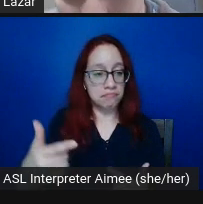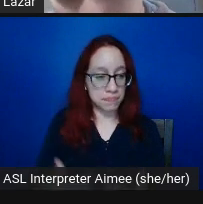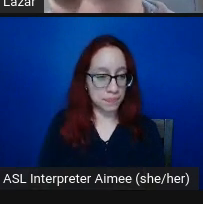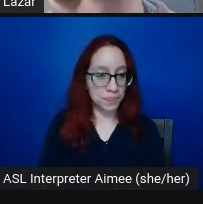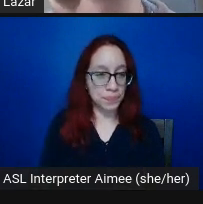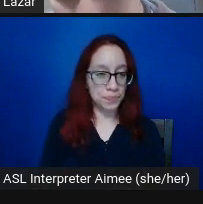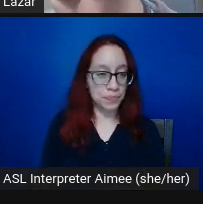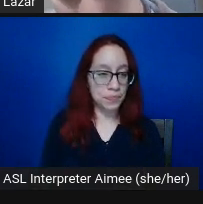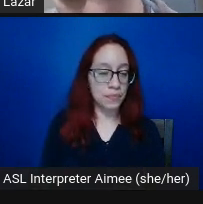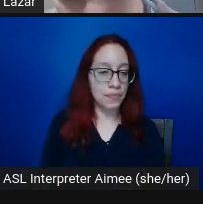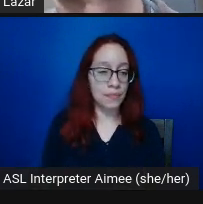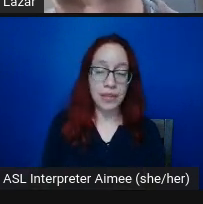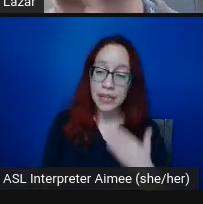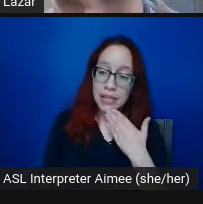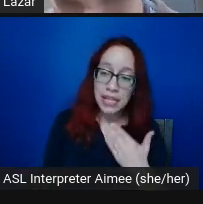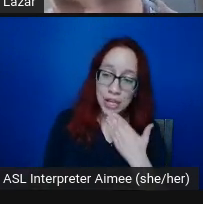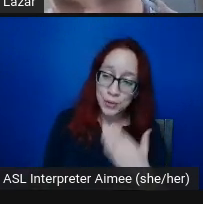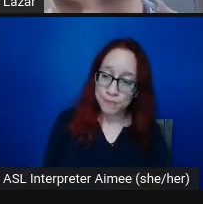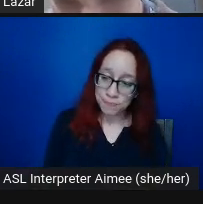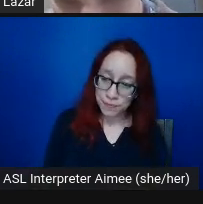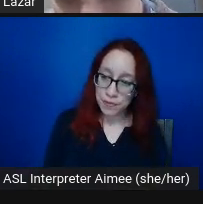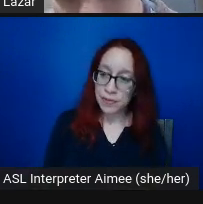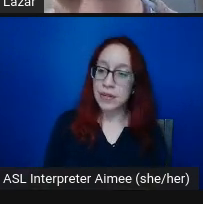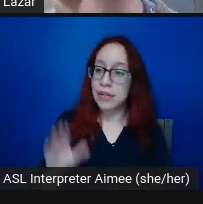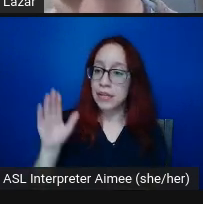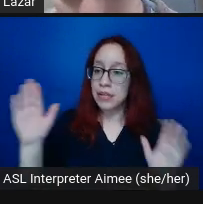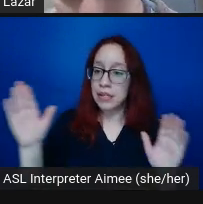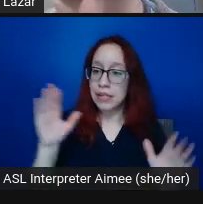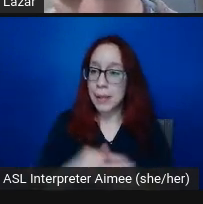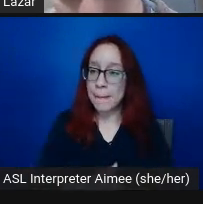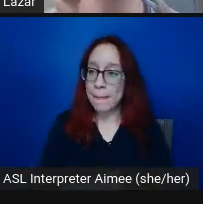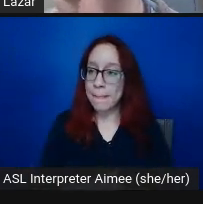Thanks, Lazar. Hey, guys. My name is Andrija.